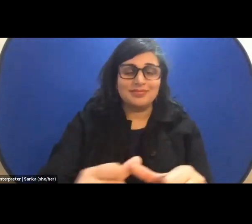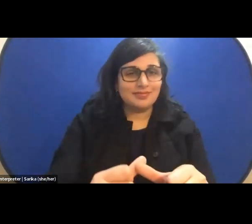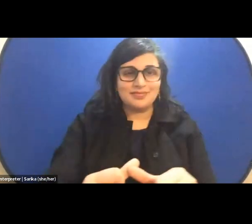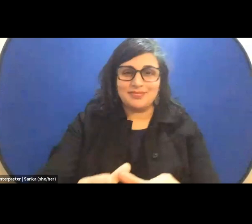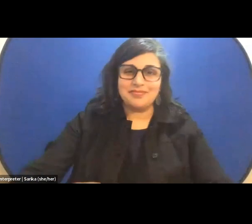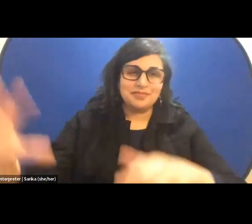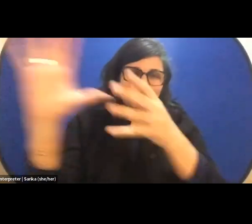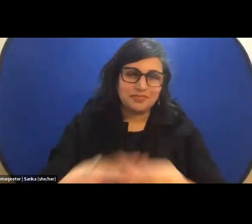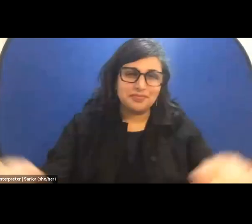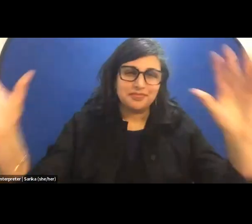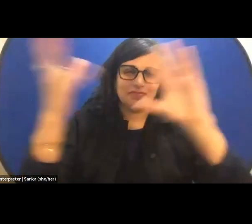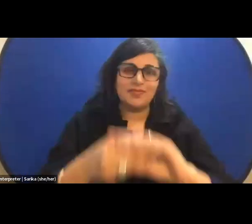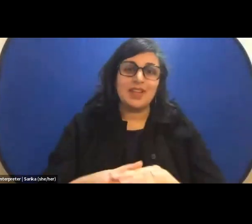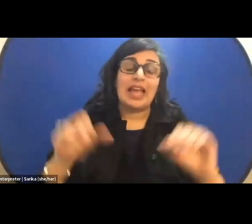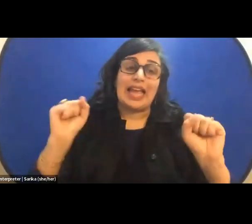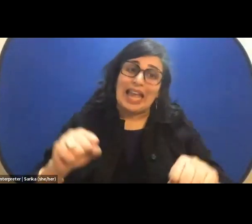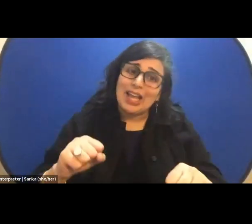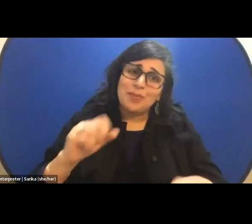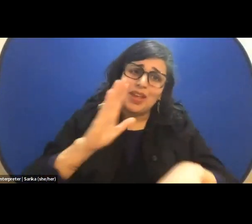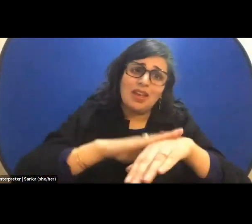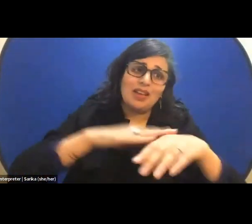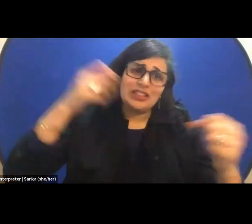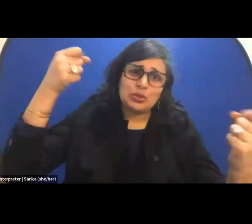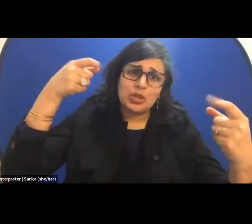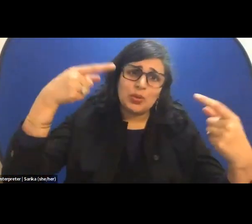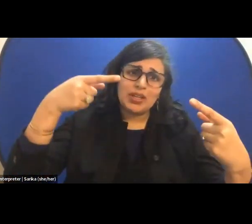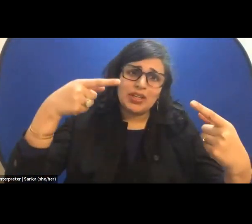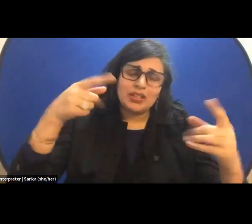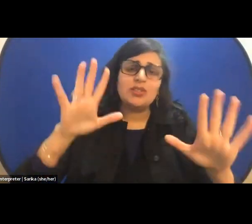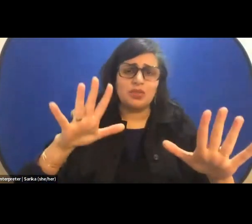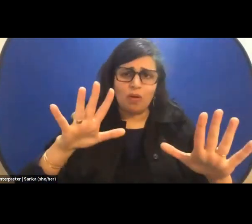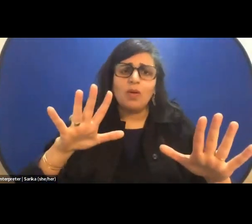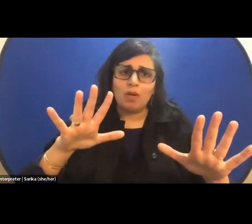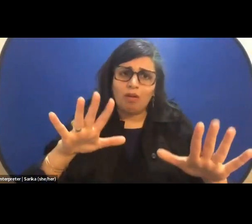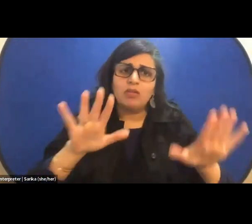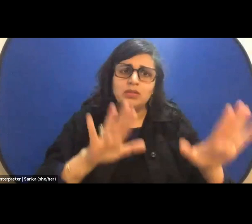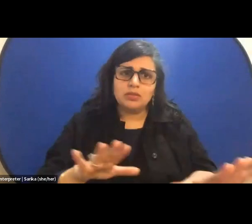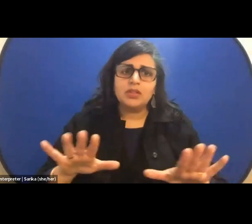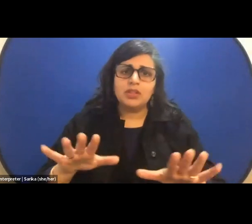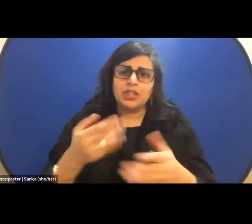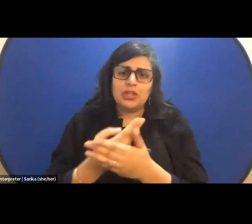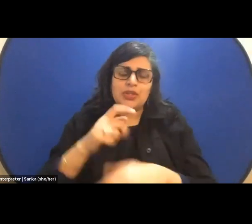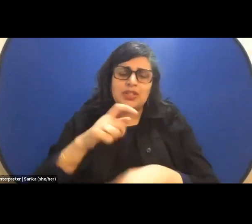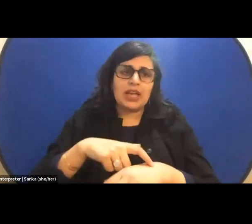We appreciate the work you do. And thank you, everybody, as we continue to hear some of the